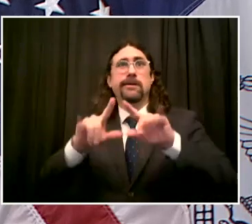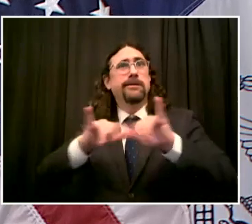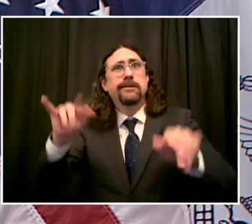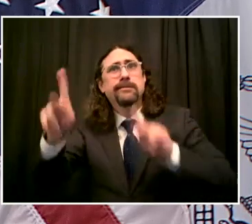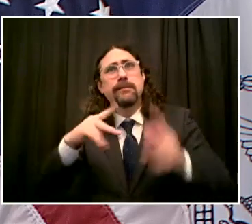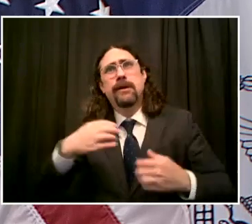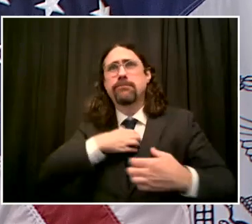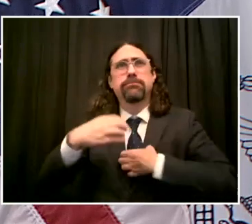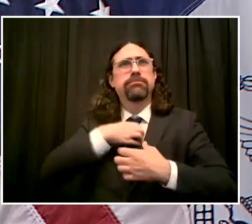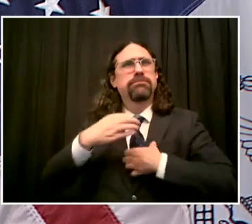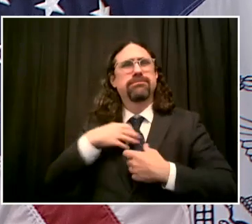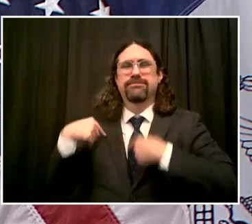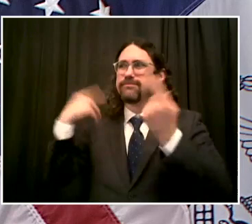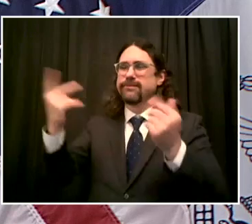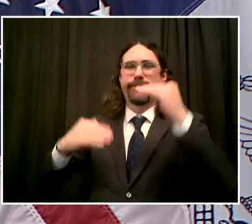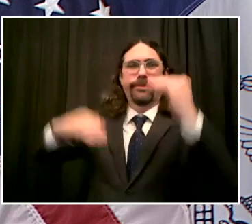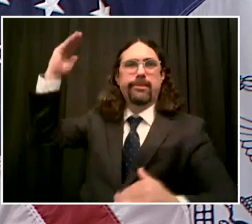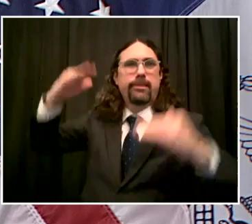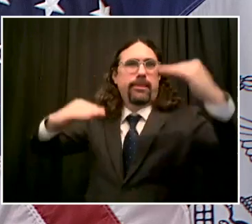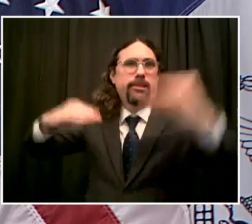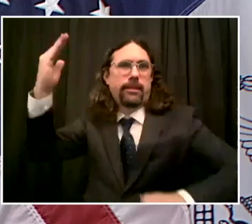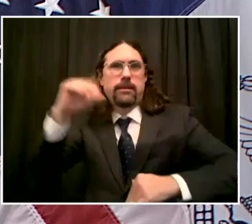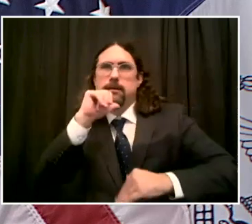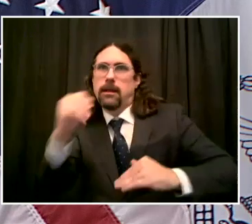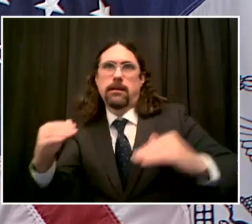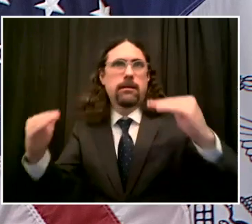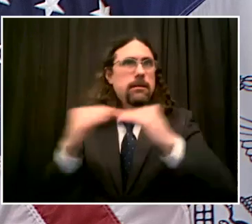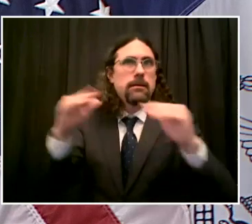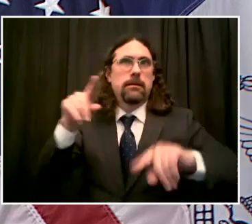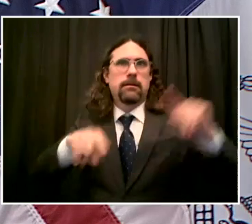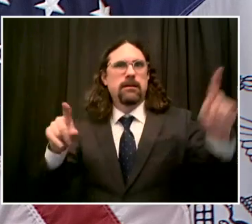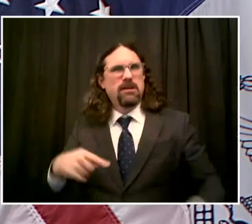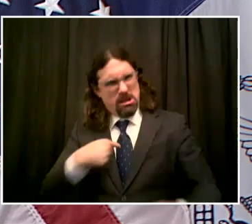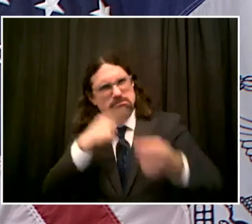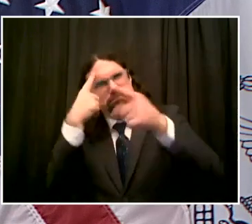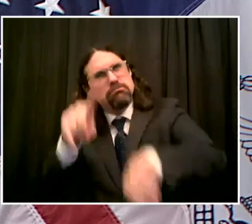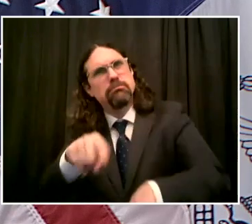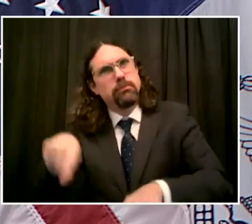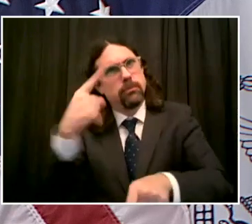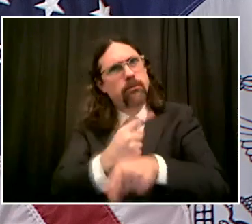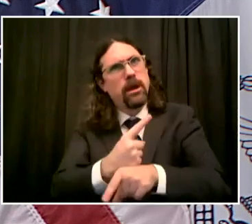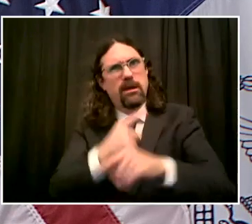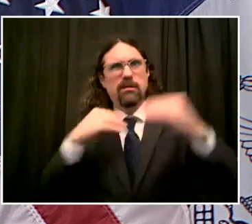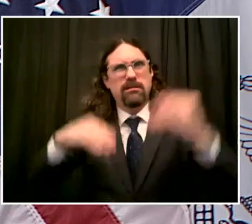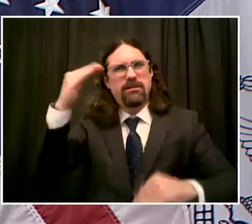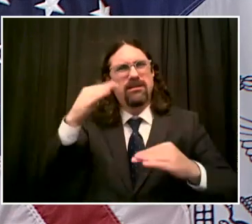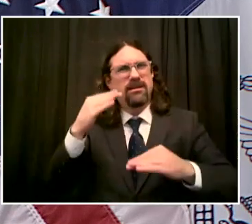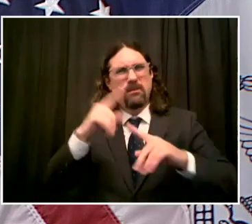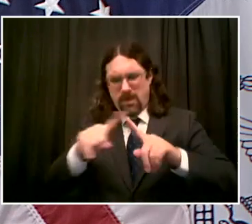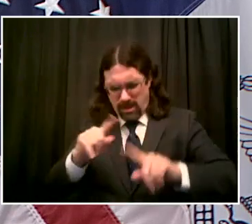HAVE BEEN YEARS AND DECADES OF THE GENERATION IN DECADES, YOU